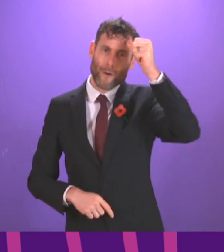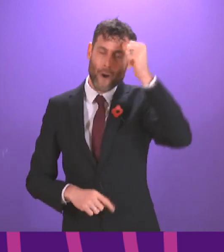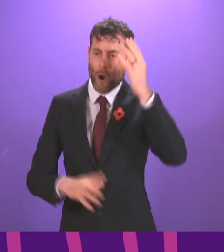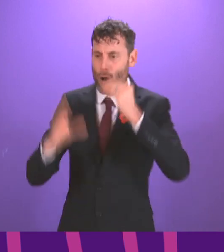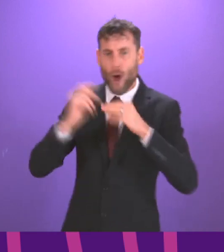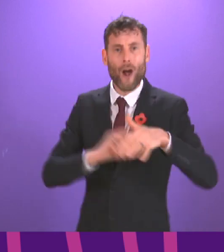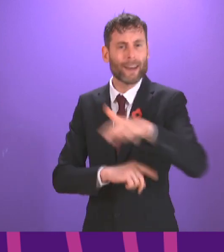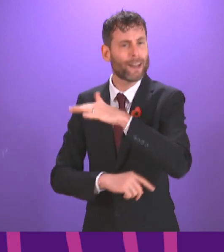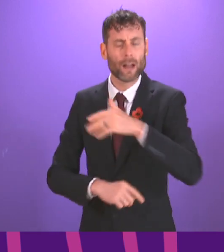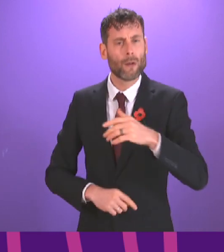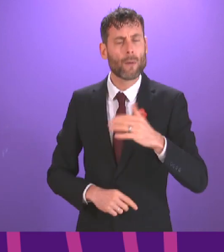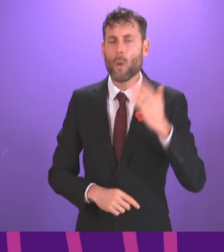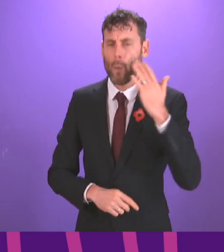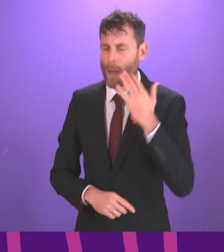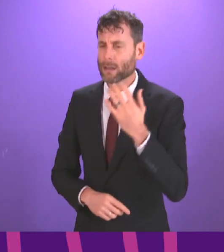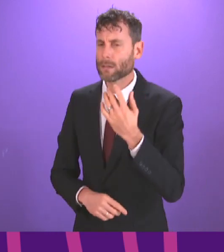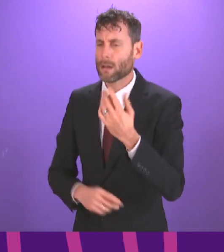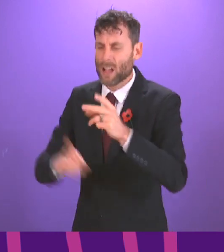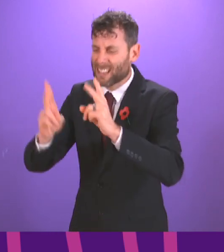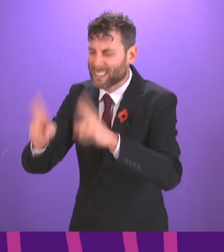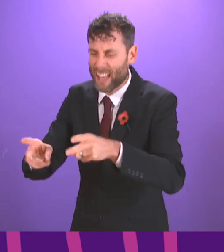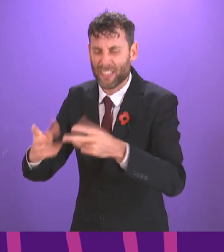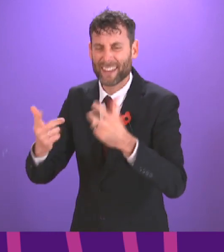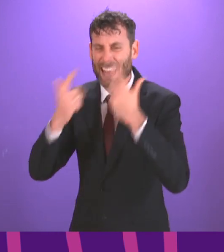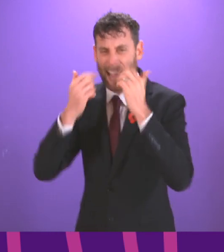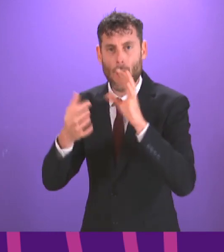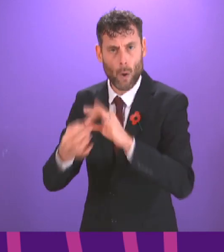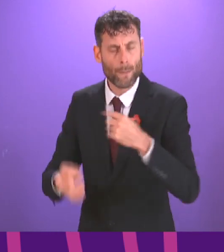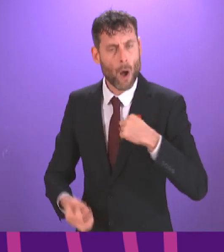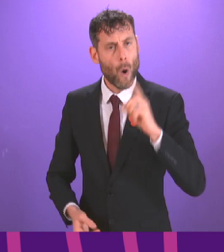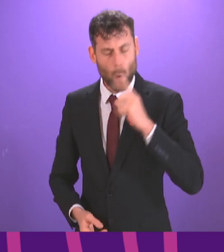possibly more seriously than I take anything else, including any other aspect of our handling